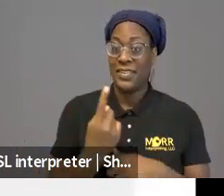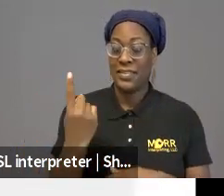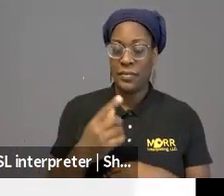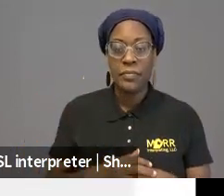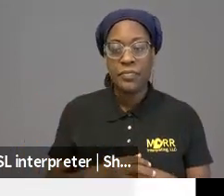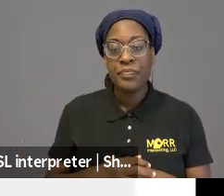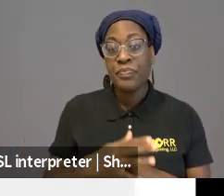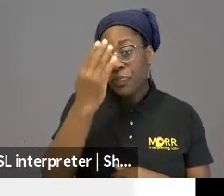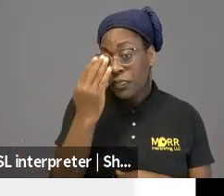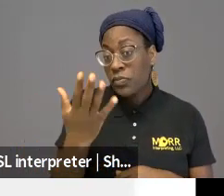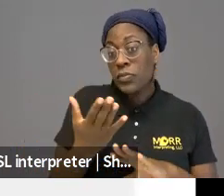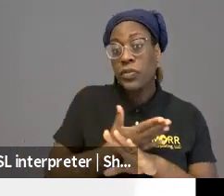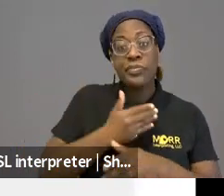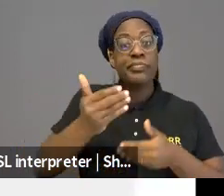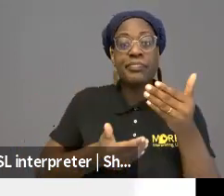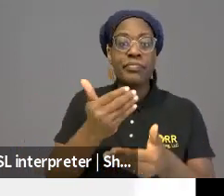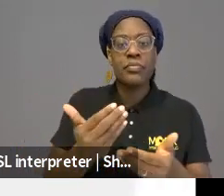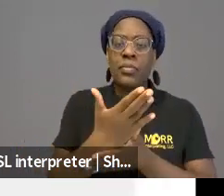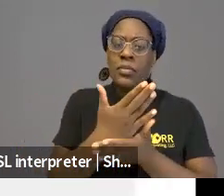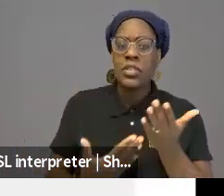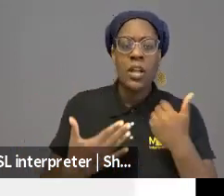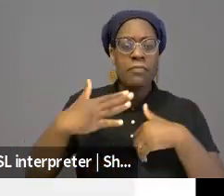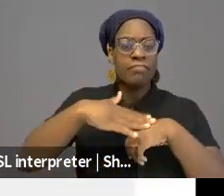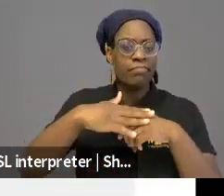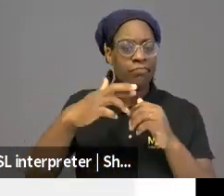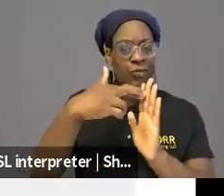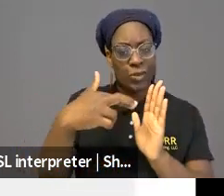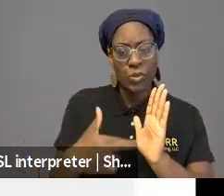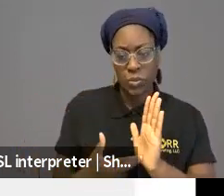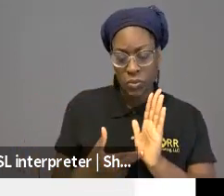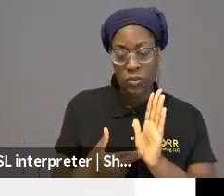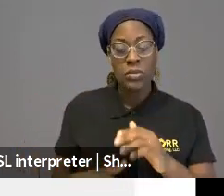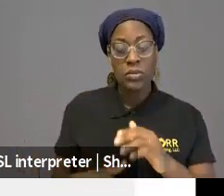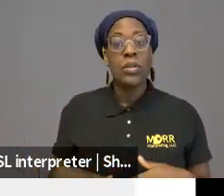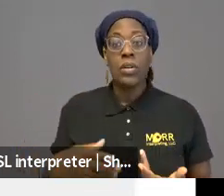for this evening's session. Please note, first, that we are recording so just keep that in mind,